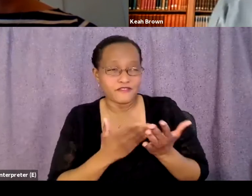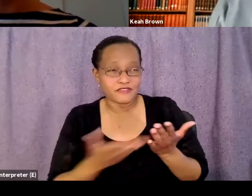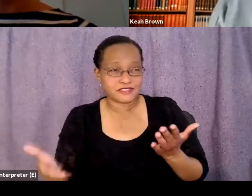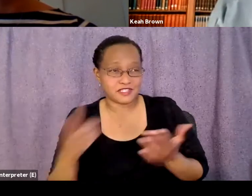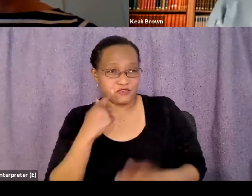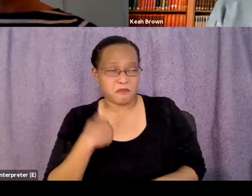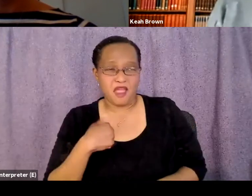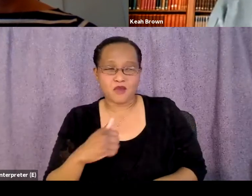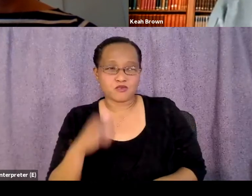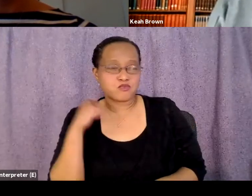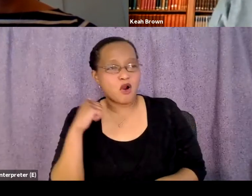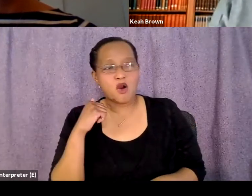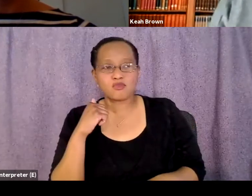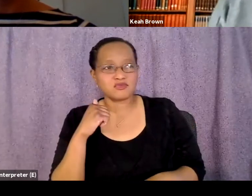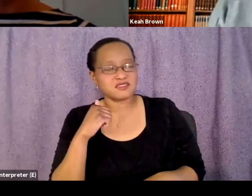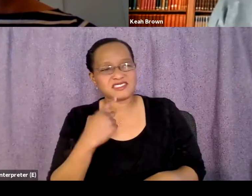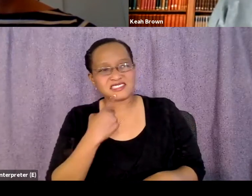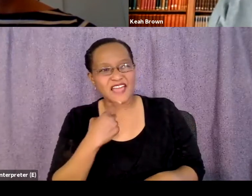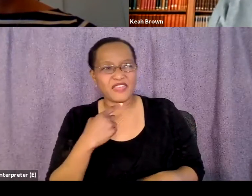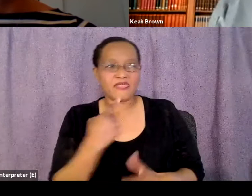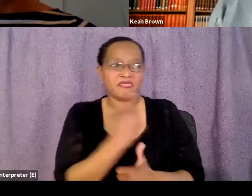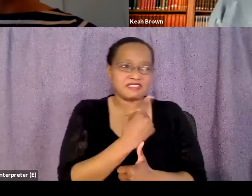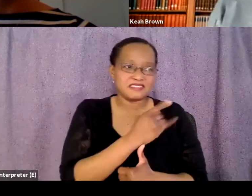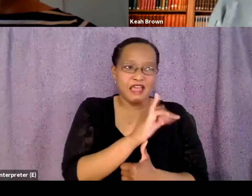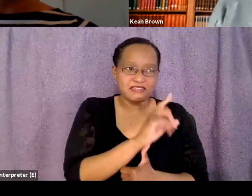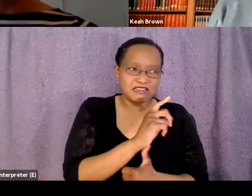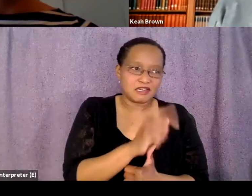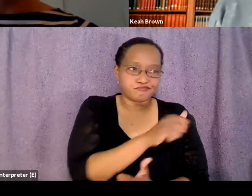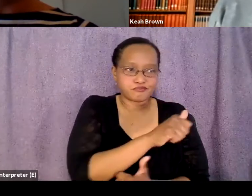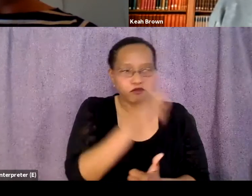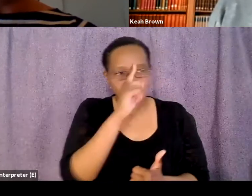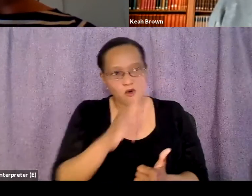one identity for you to have the other. Nicole Redding (she/her): Thank you.